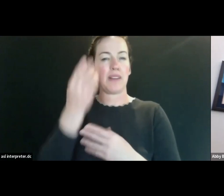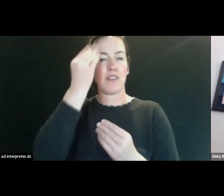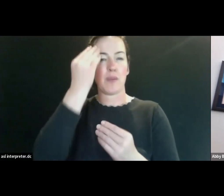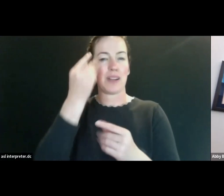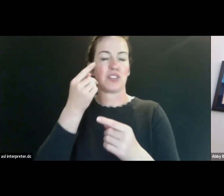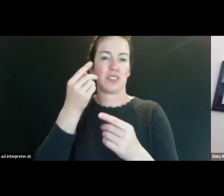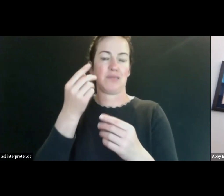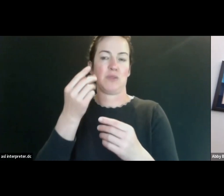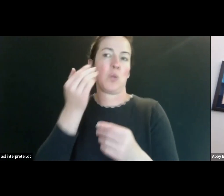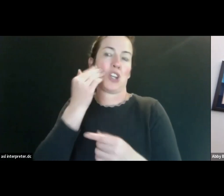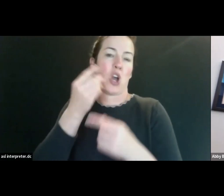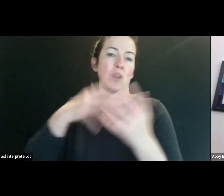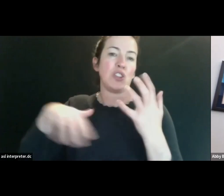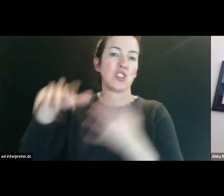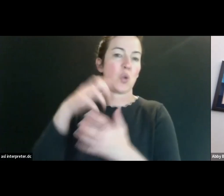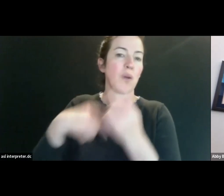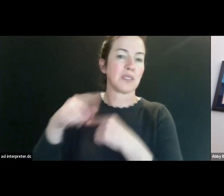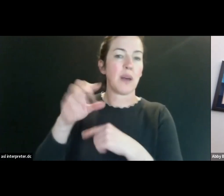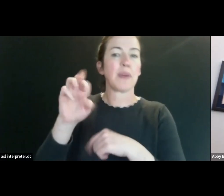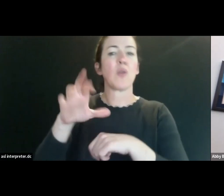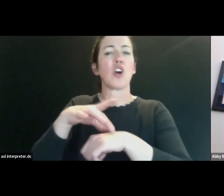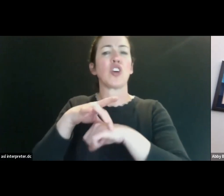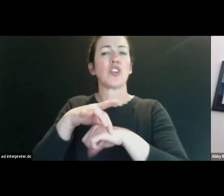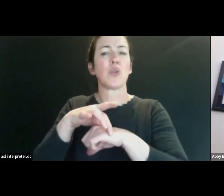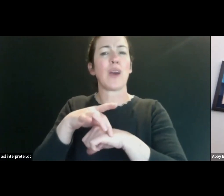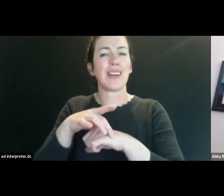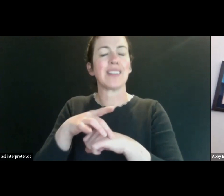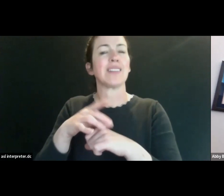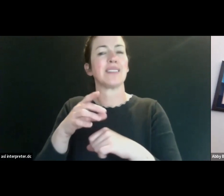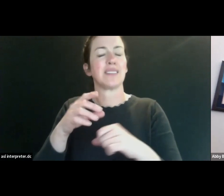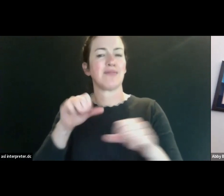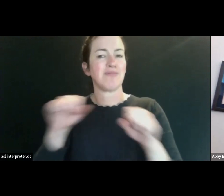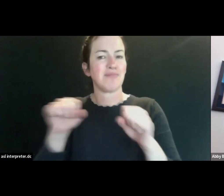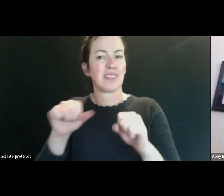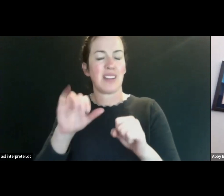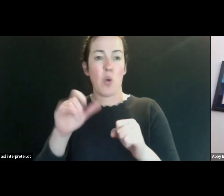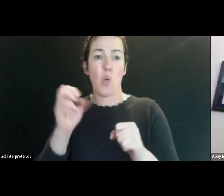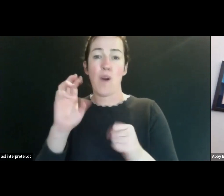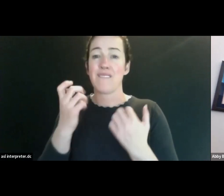in, but in an earthquake, or a wildfire they just happen. They move through quickly, and